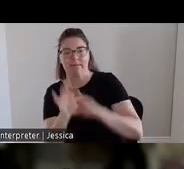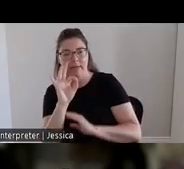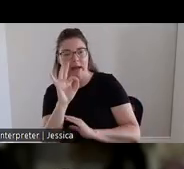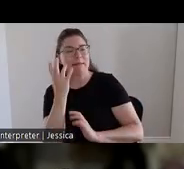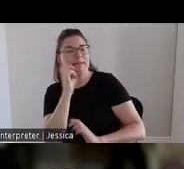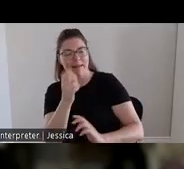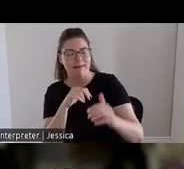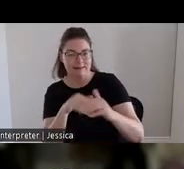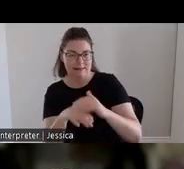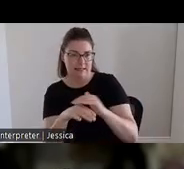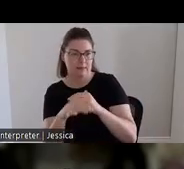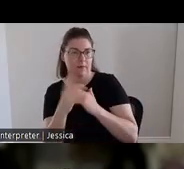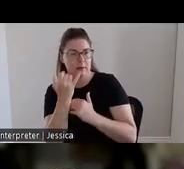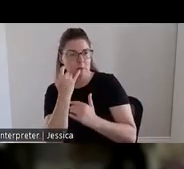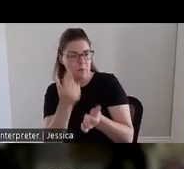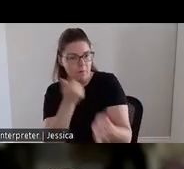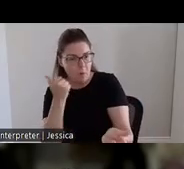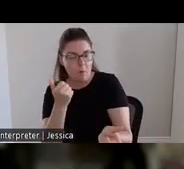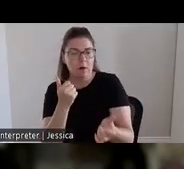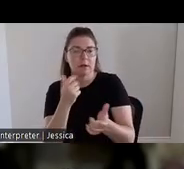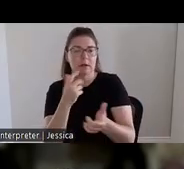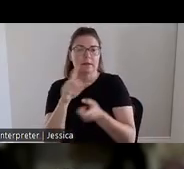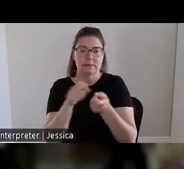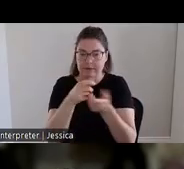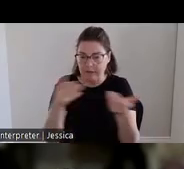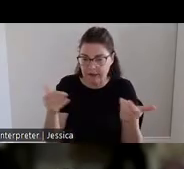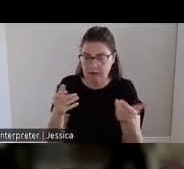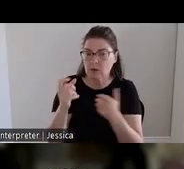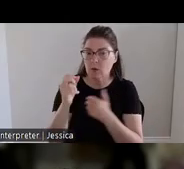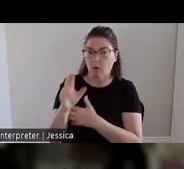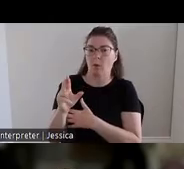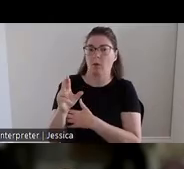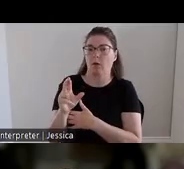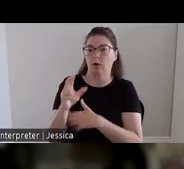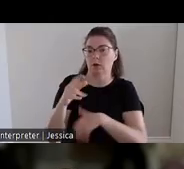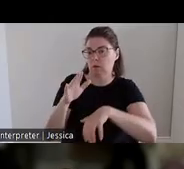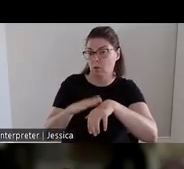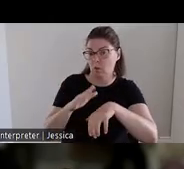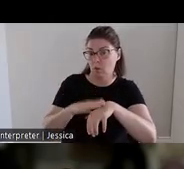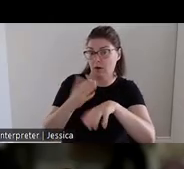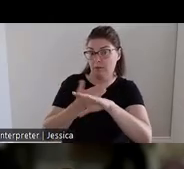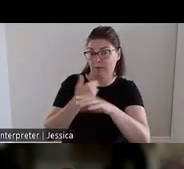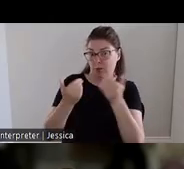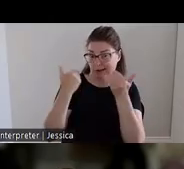who needs to avoid a certain feature, or to warn them before they, um, go ahead and